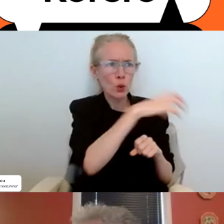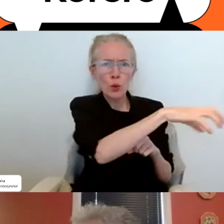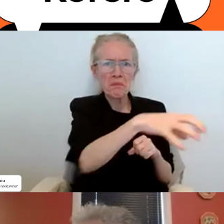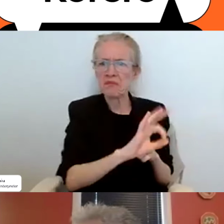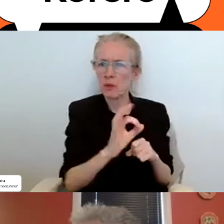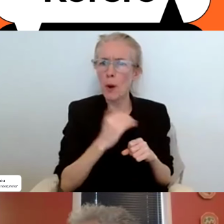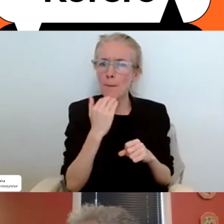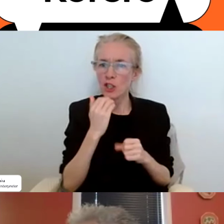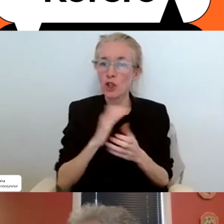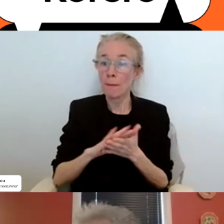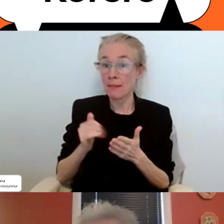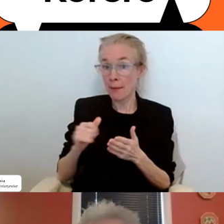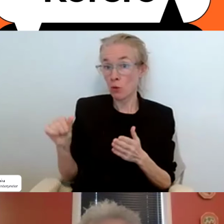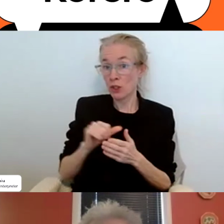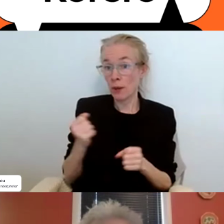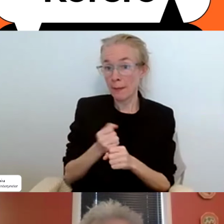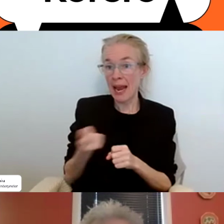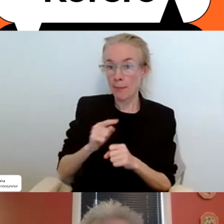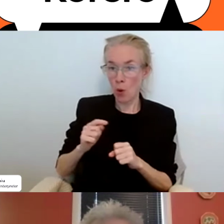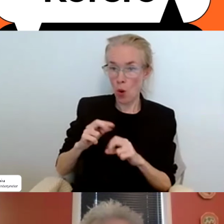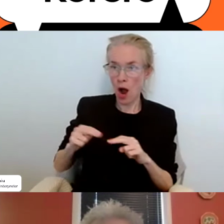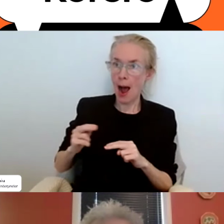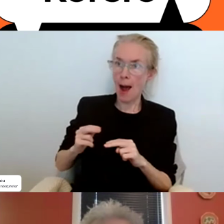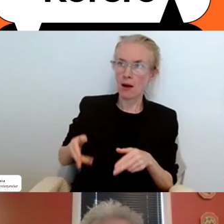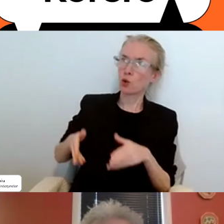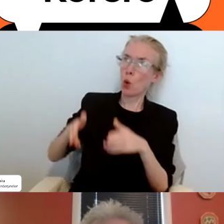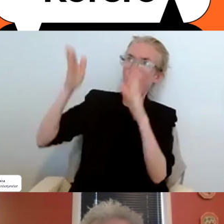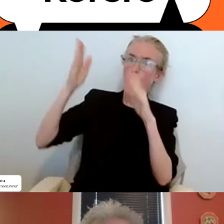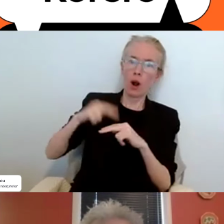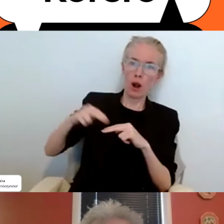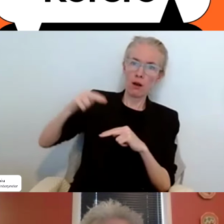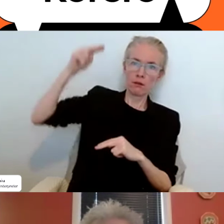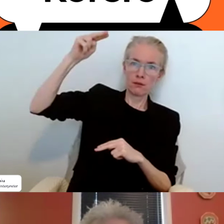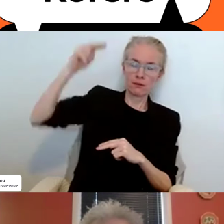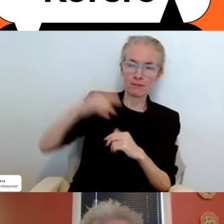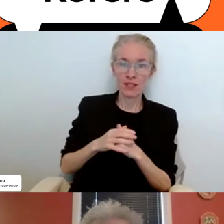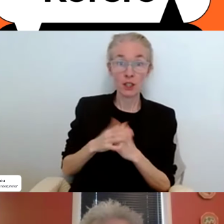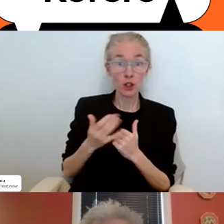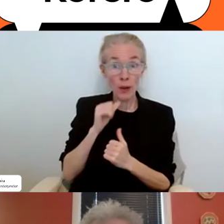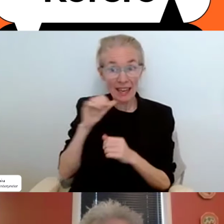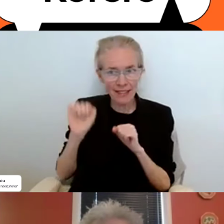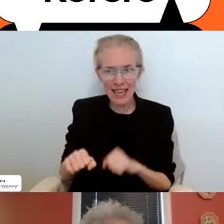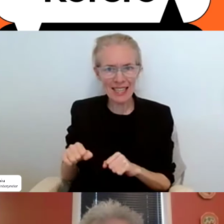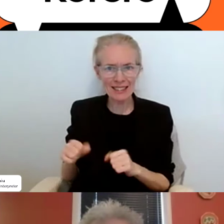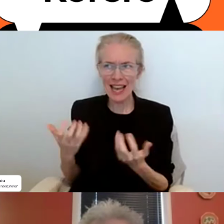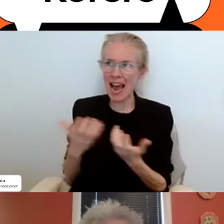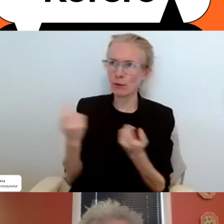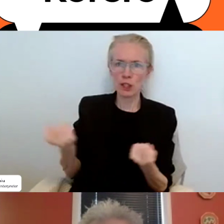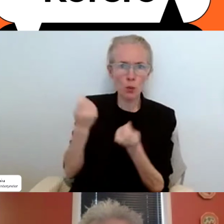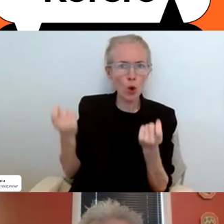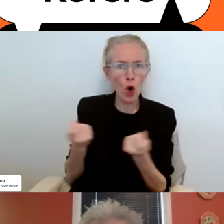in close proximity to each other, and how do we ensure in a built